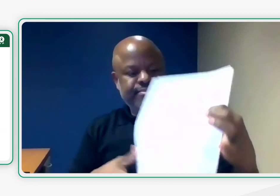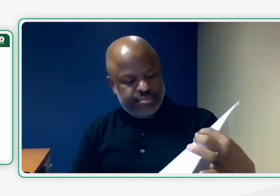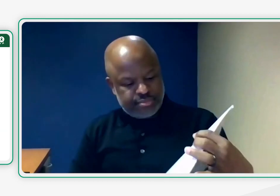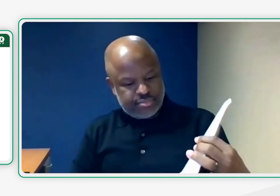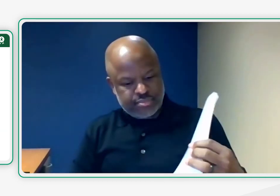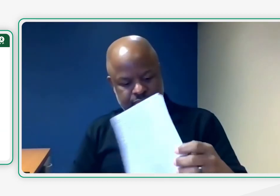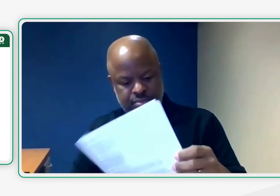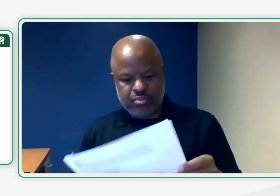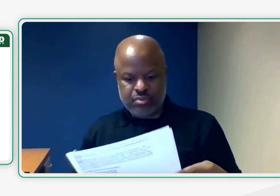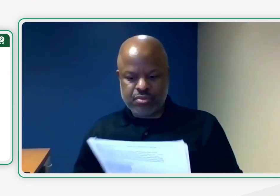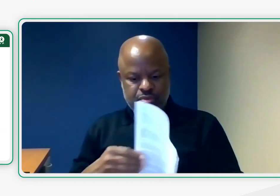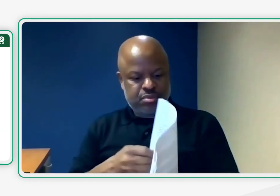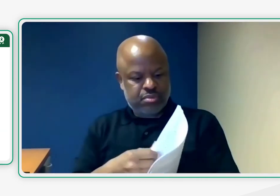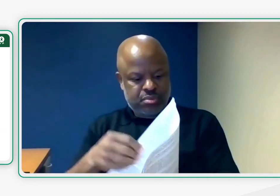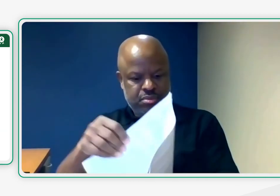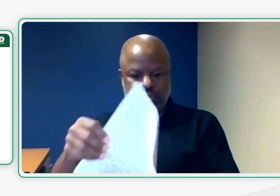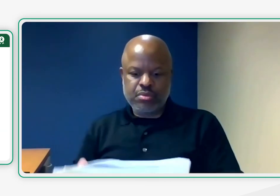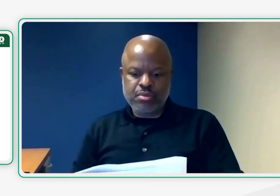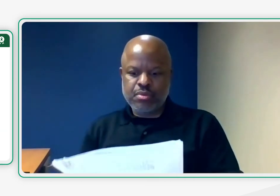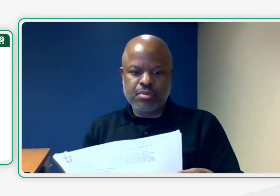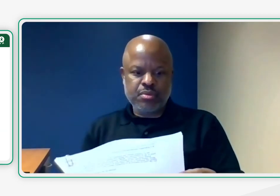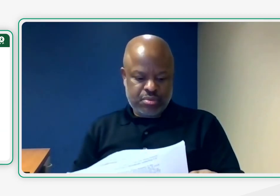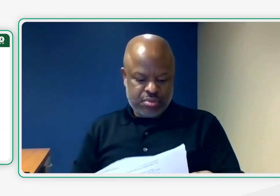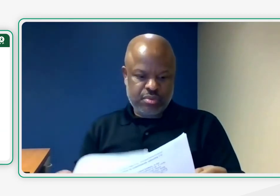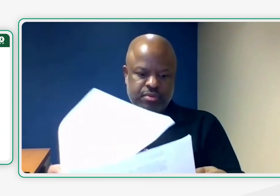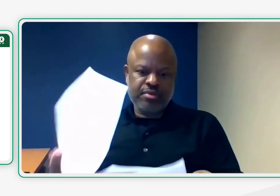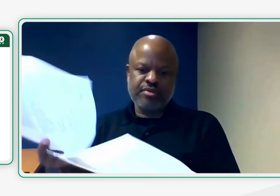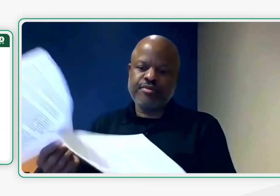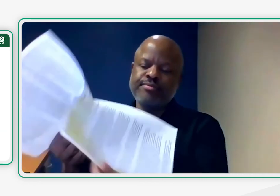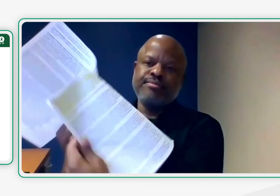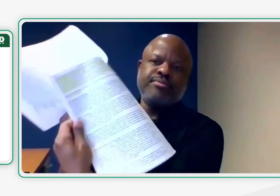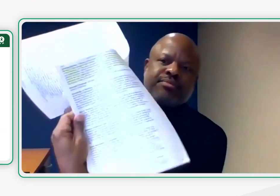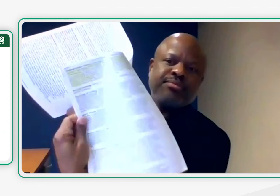And something that's helped me a lot, I’m going to hold it up here. Just give me a second.